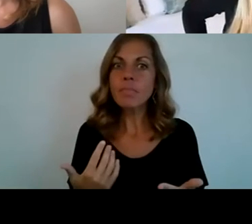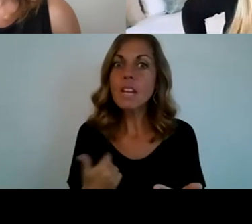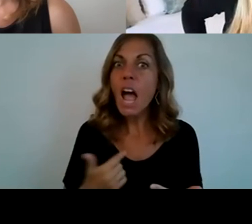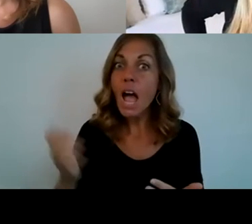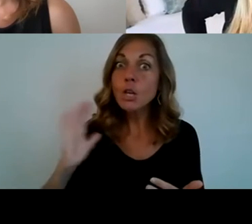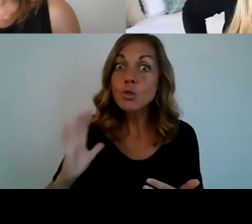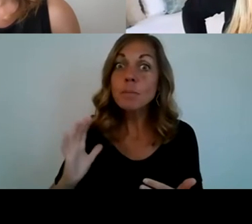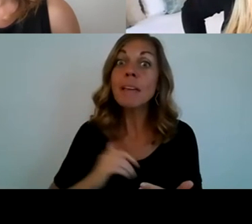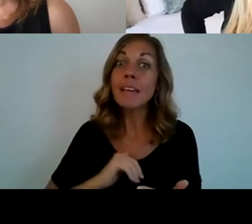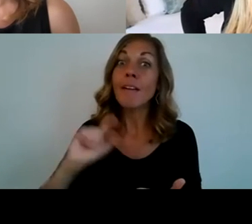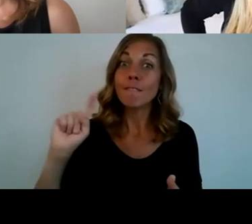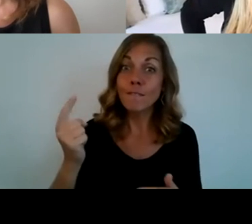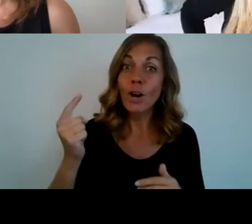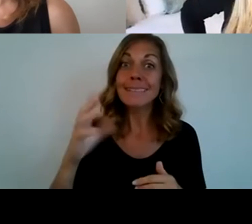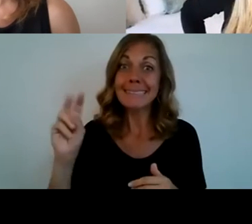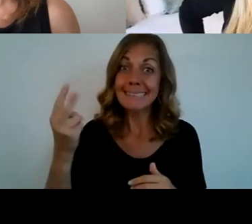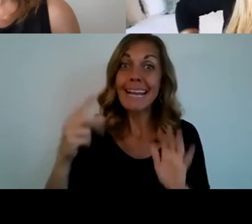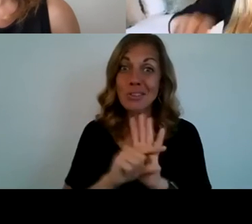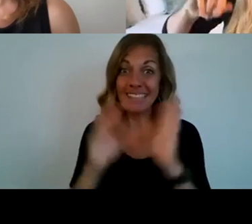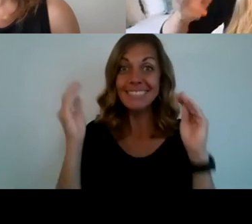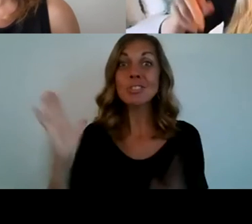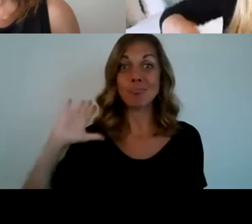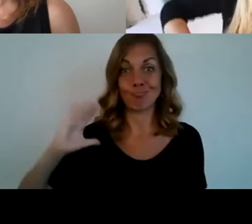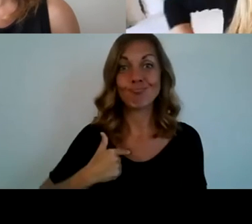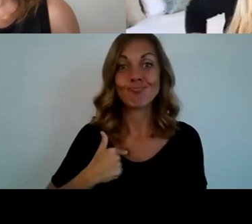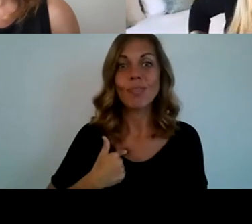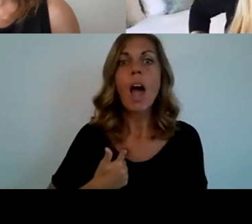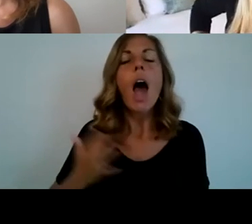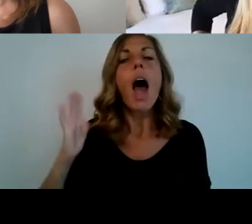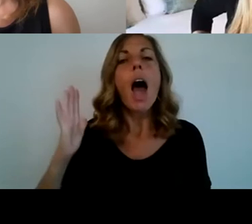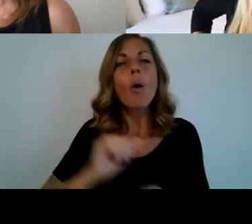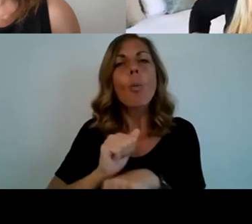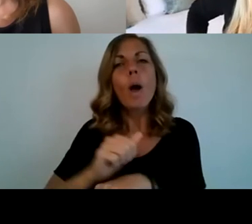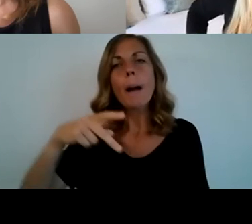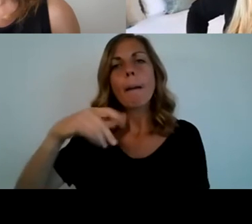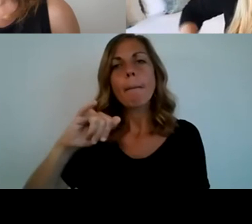and second grade teacher. And when I was working at Pixar Animation Studios, when I moved on